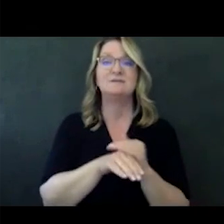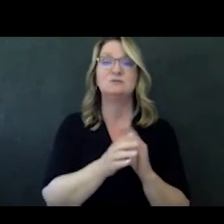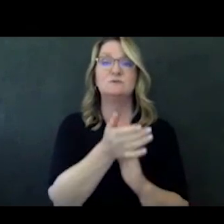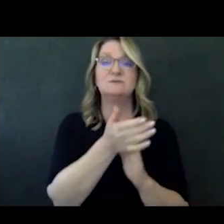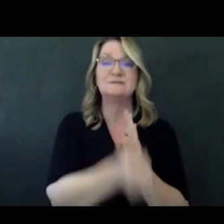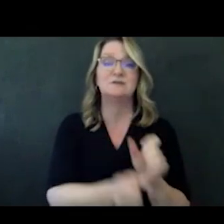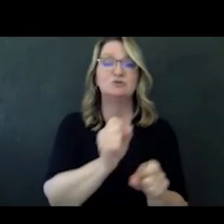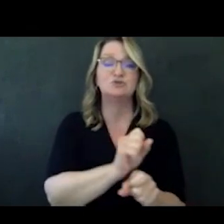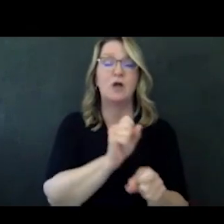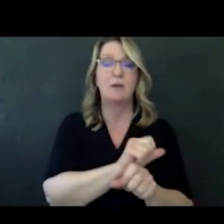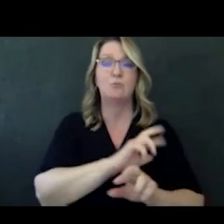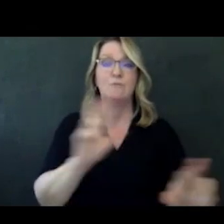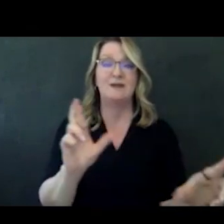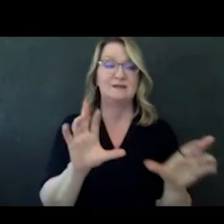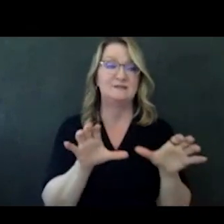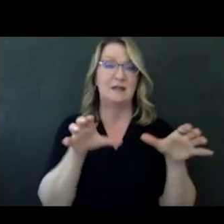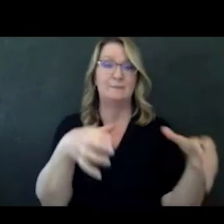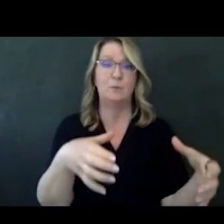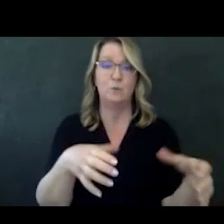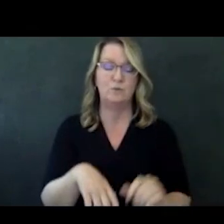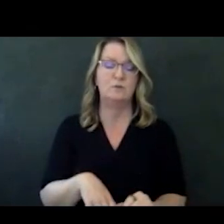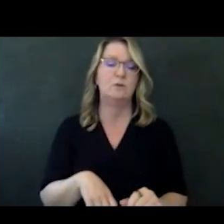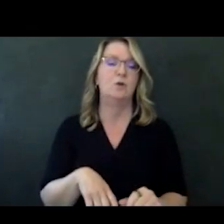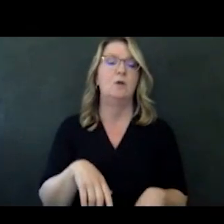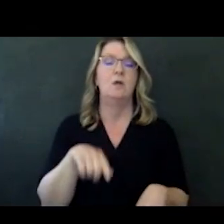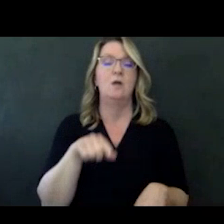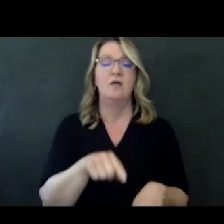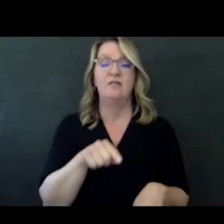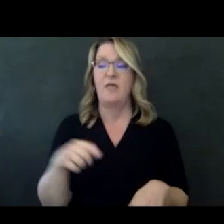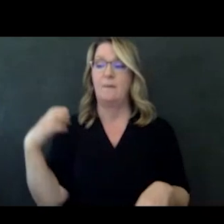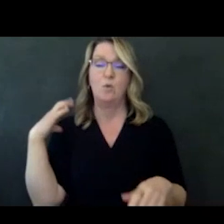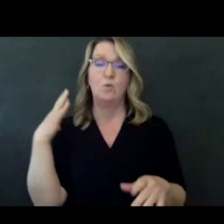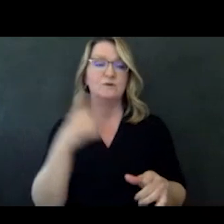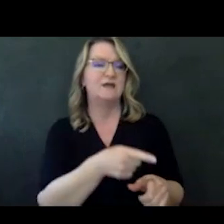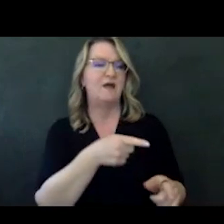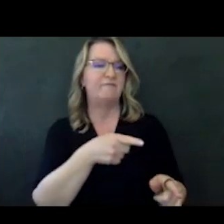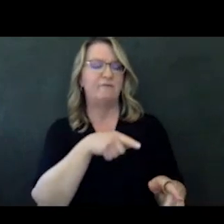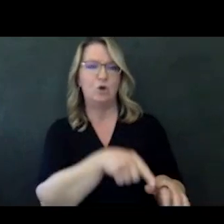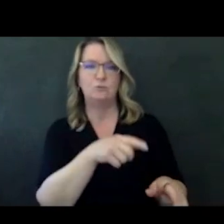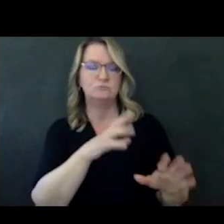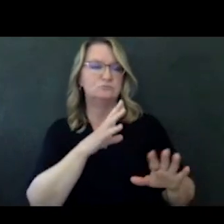ready talent pool, employers gain early access to a pipeline of trained and qualified candidates